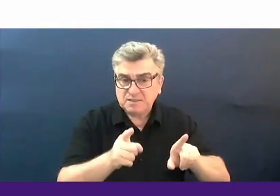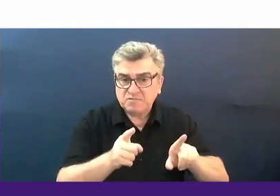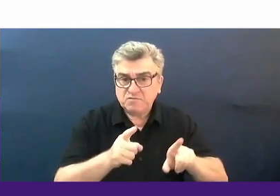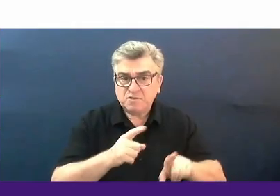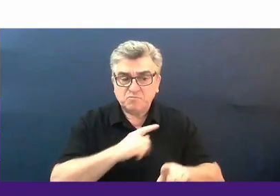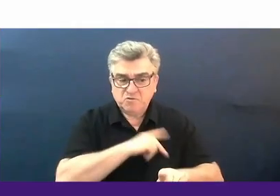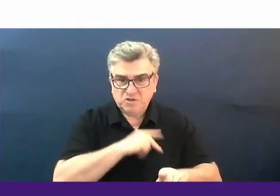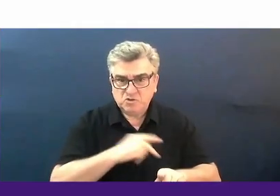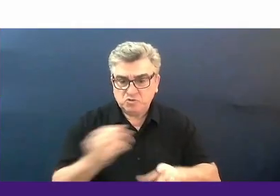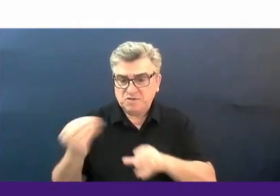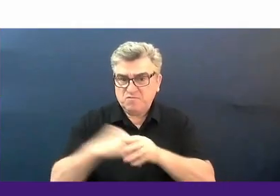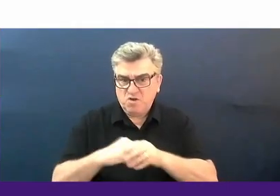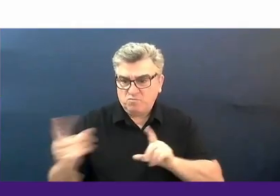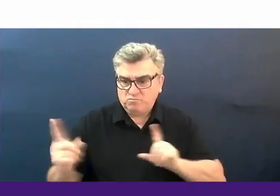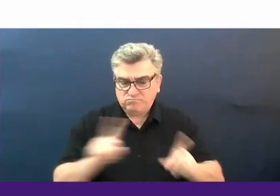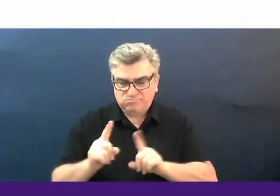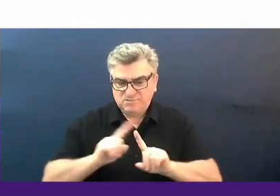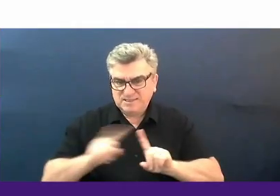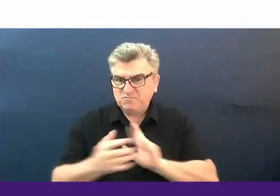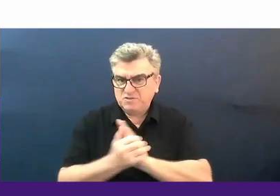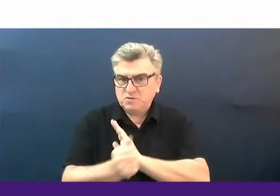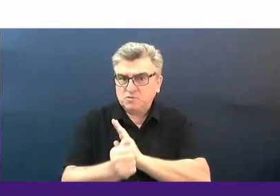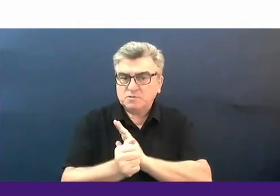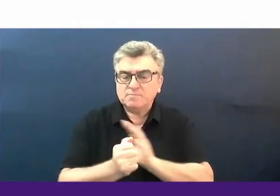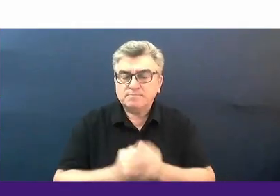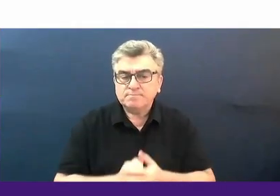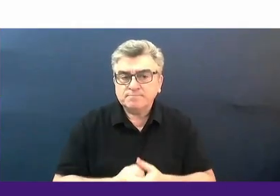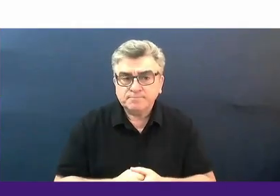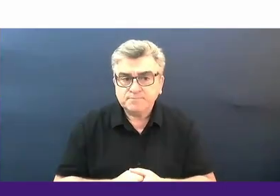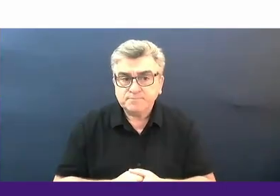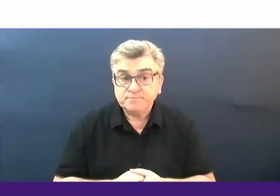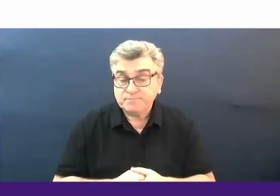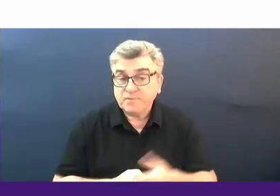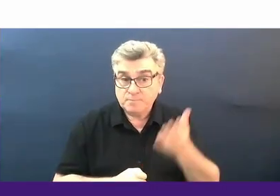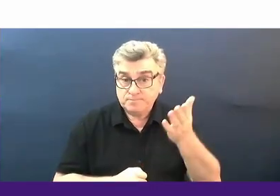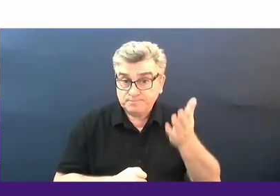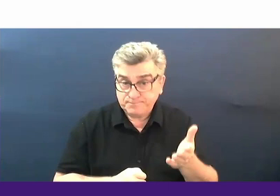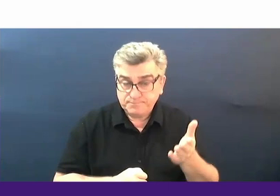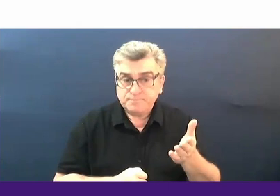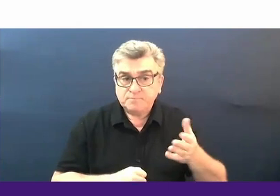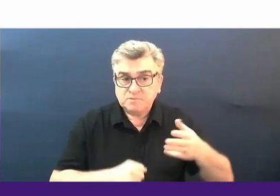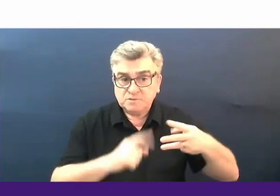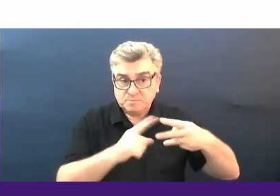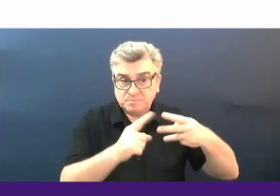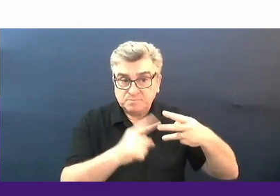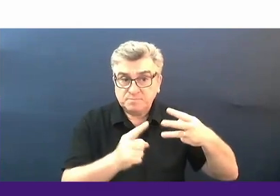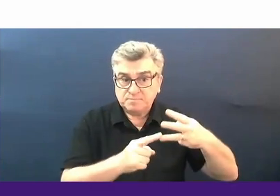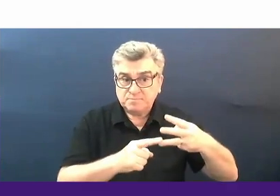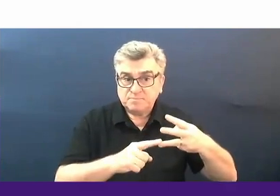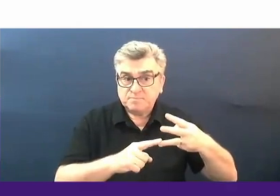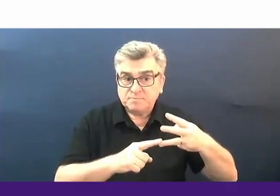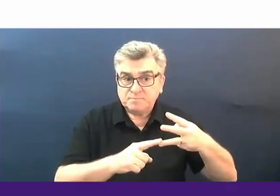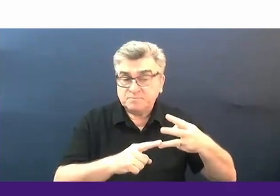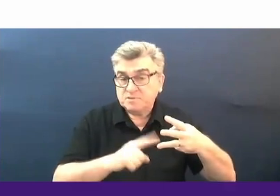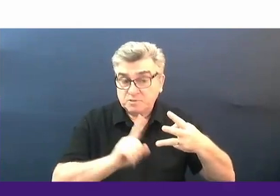to test this pilot. At the bottom of this model, you can see that we had an occupational therapist,